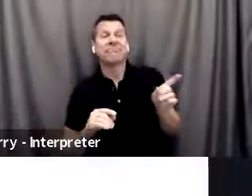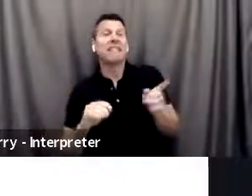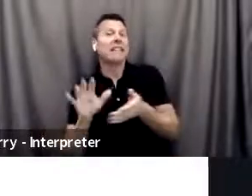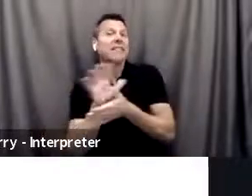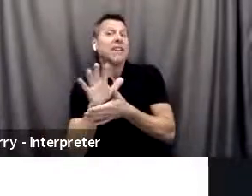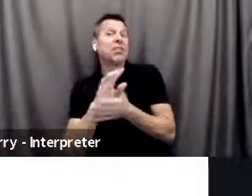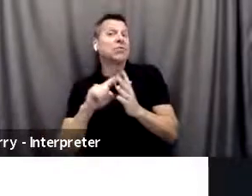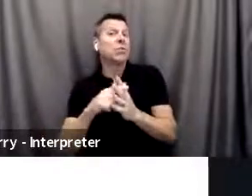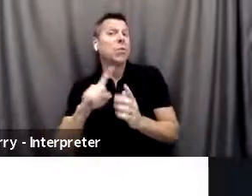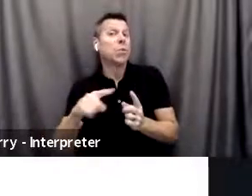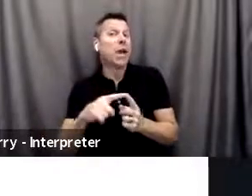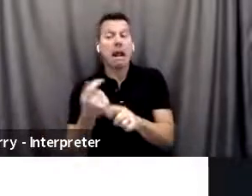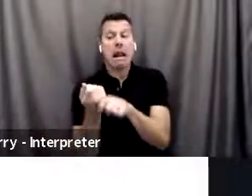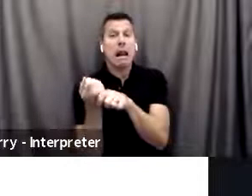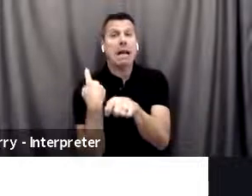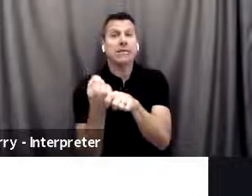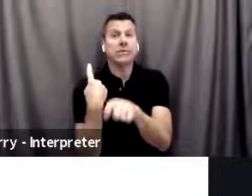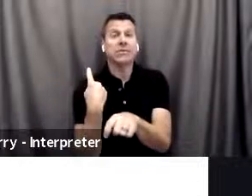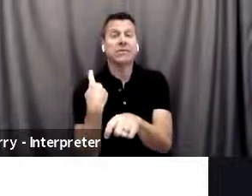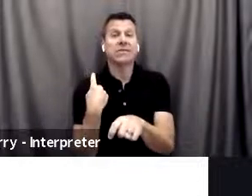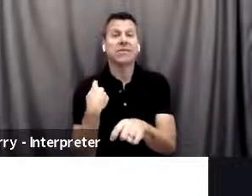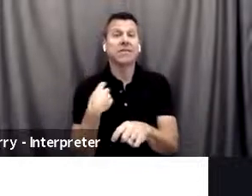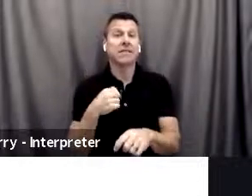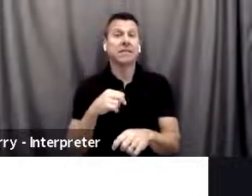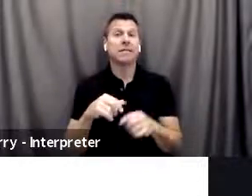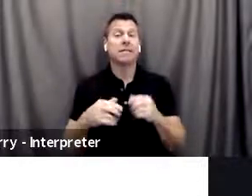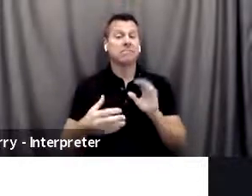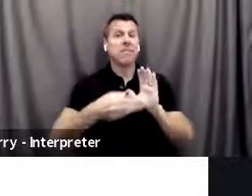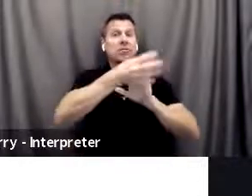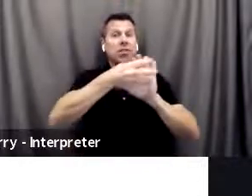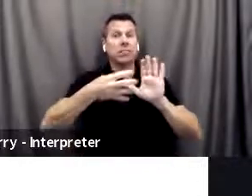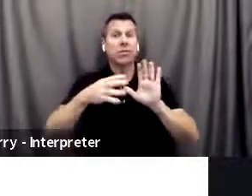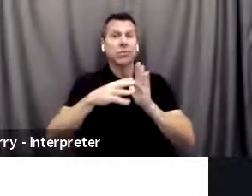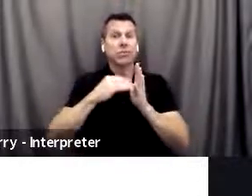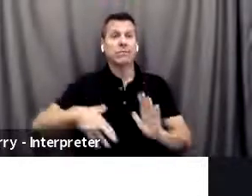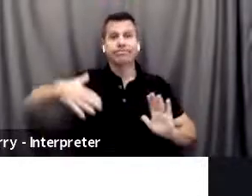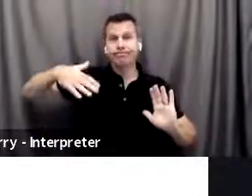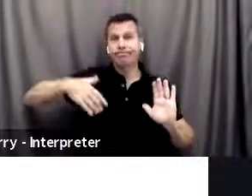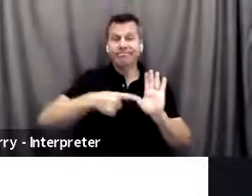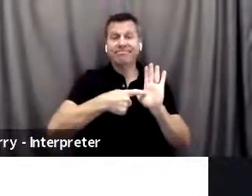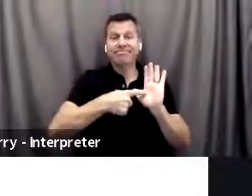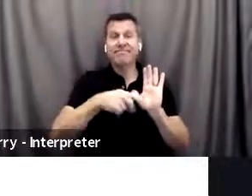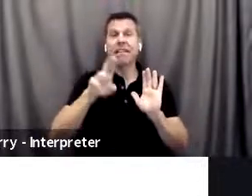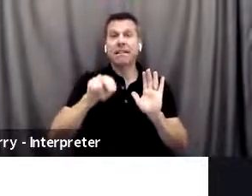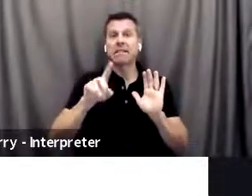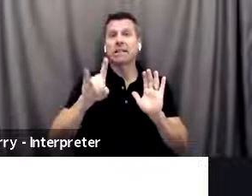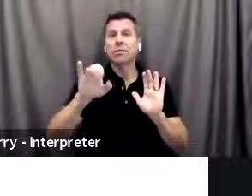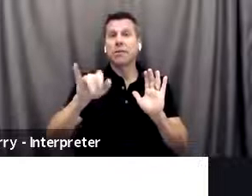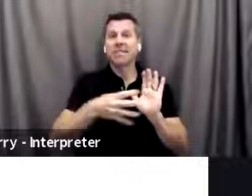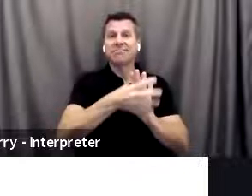year, we celebrate undocumented student week of action in the month of October. And so one of the things that we did is we worked with